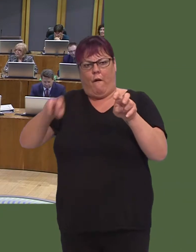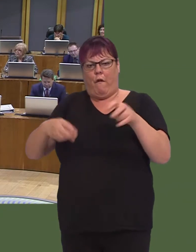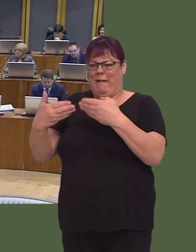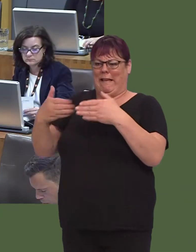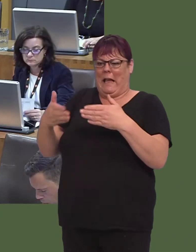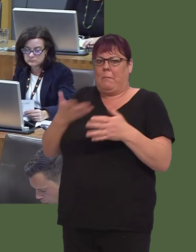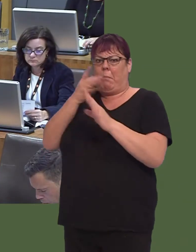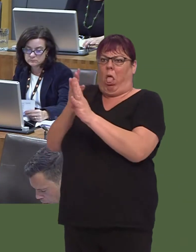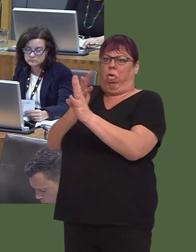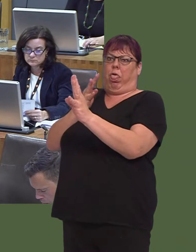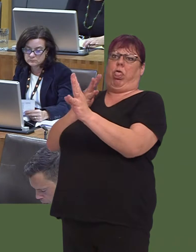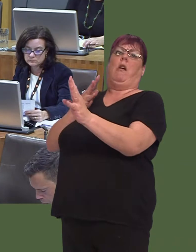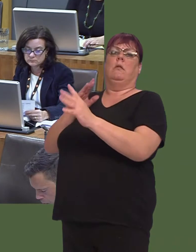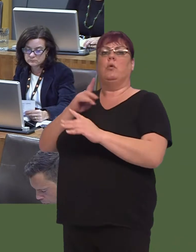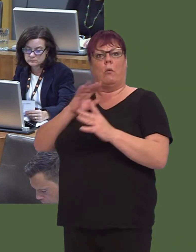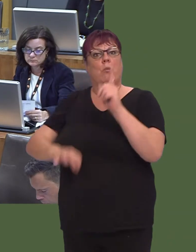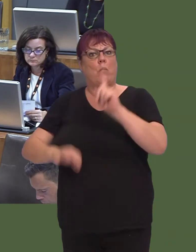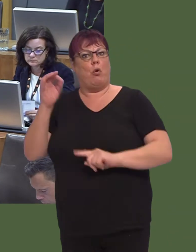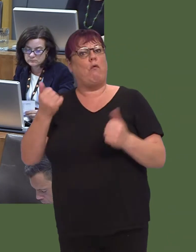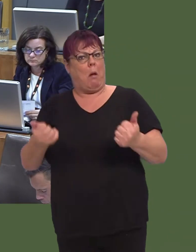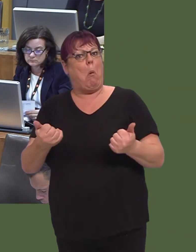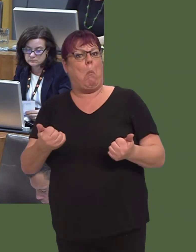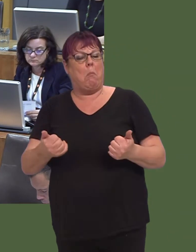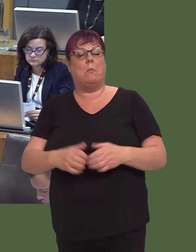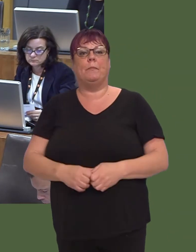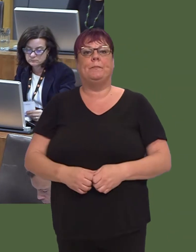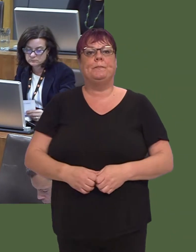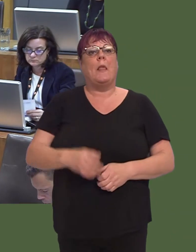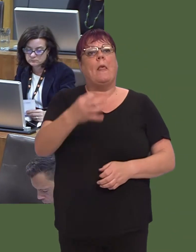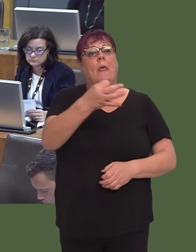not being able to get through the gates, so that's very much welcome.